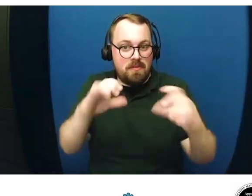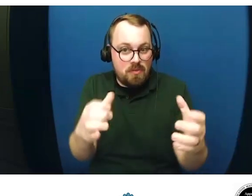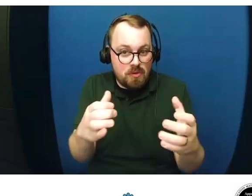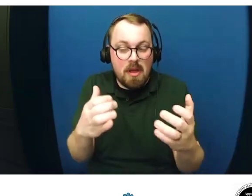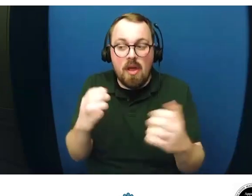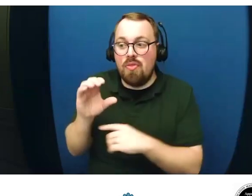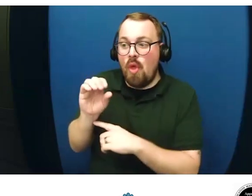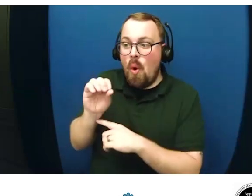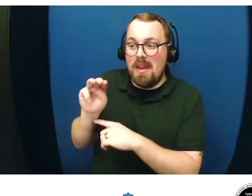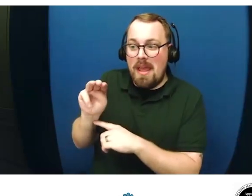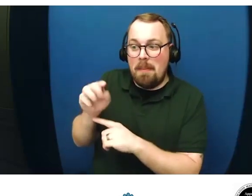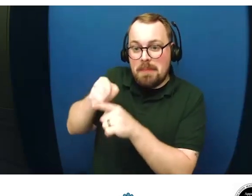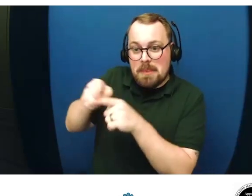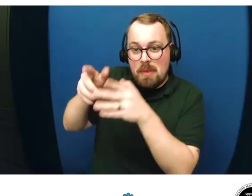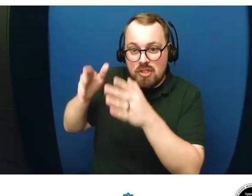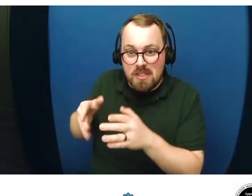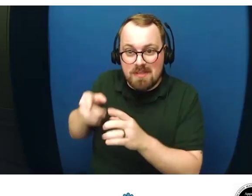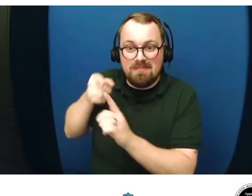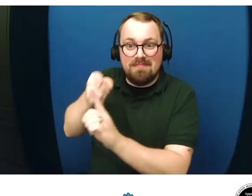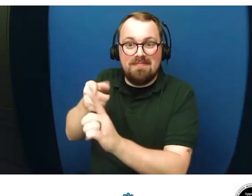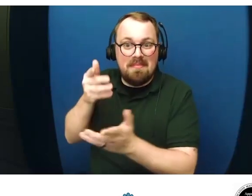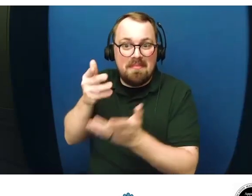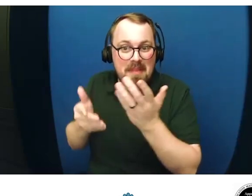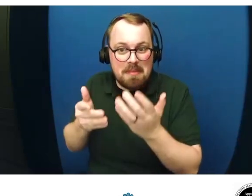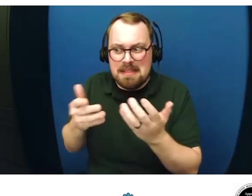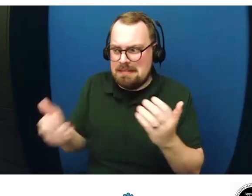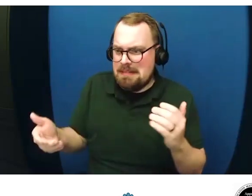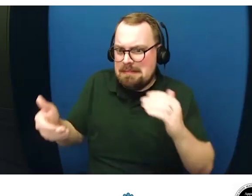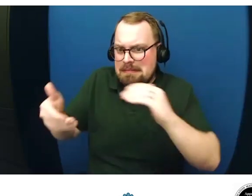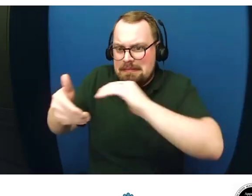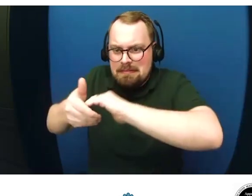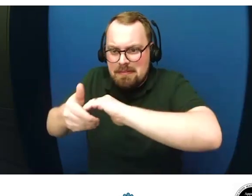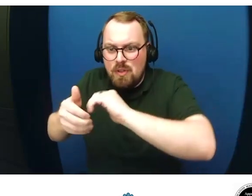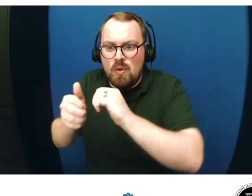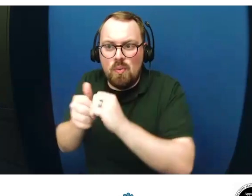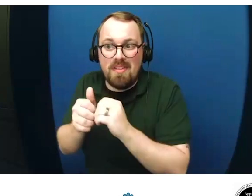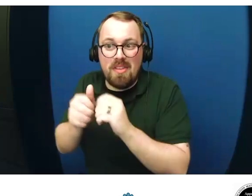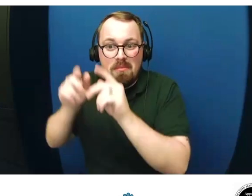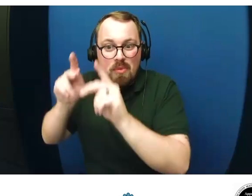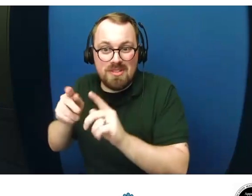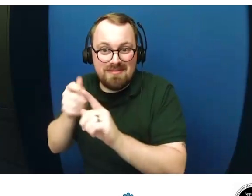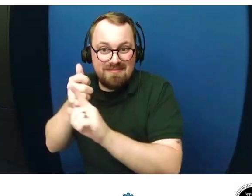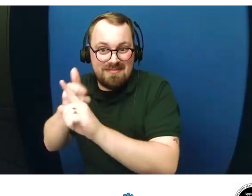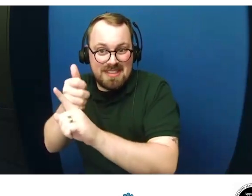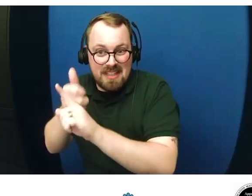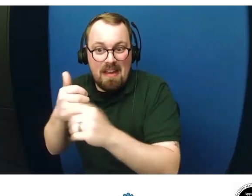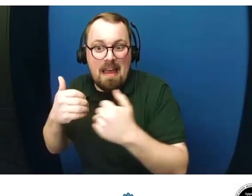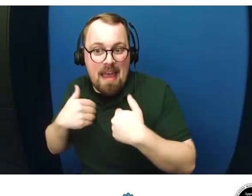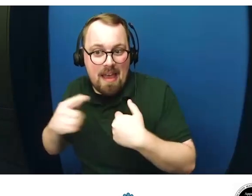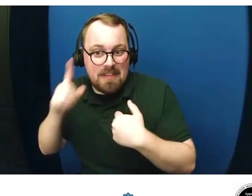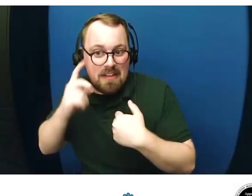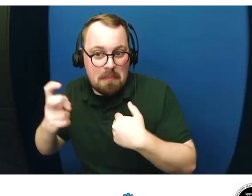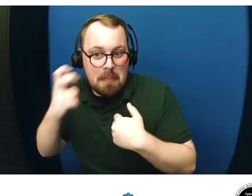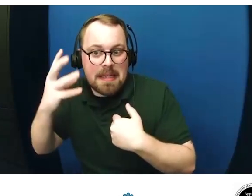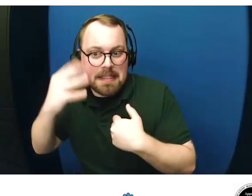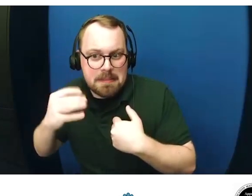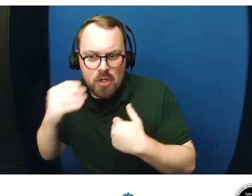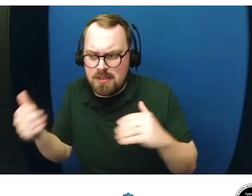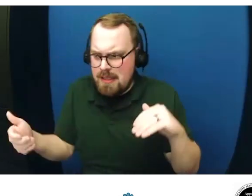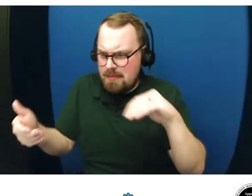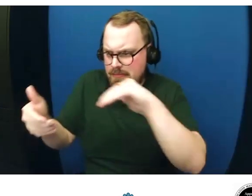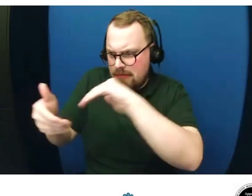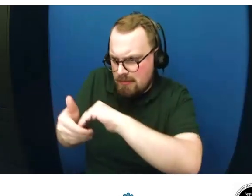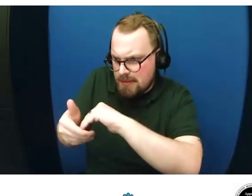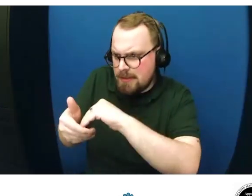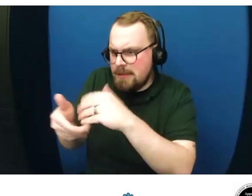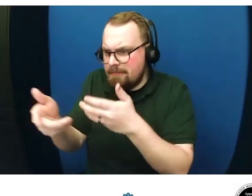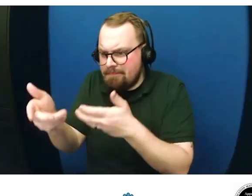Orientation & Mobility Specialist might need to collaborate with somebody who... with Deafblind experience to